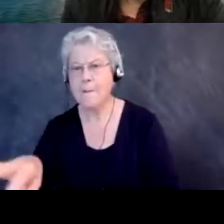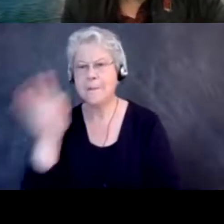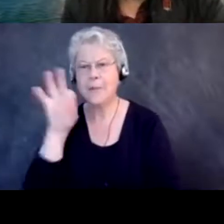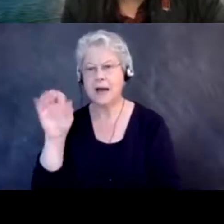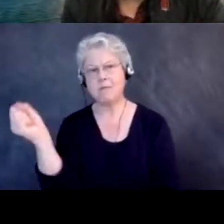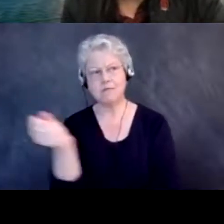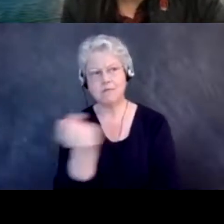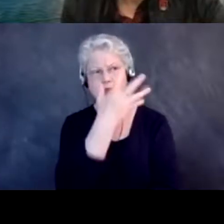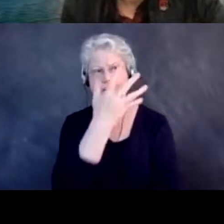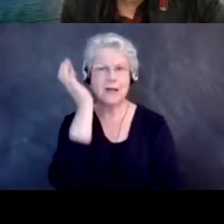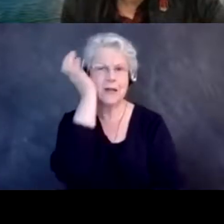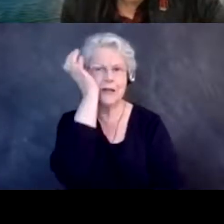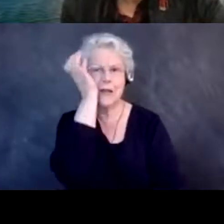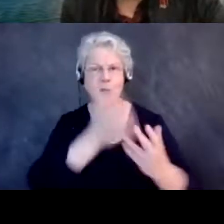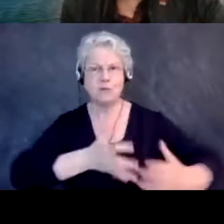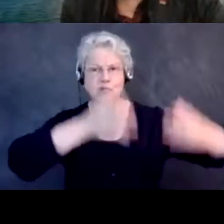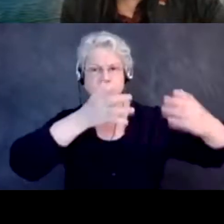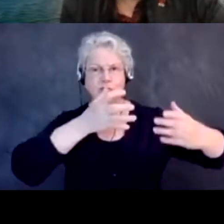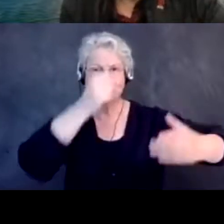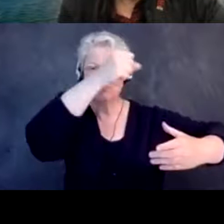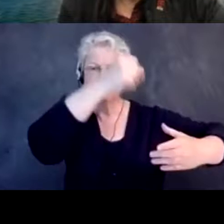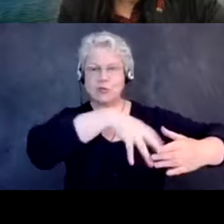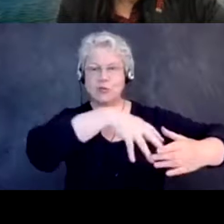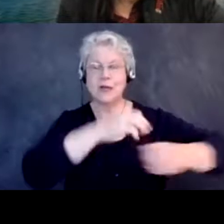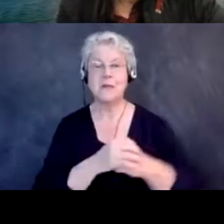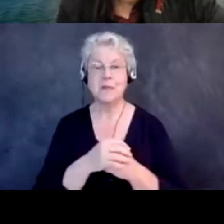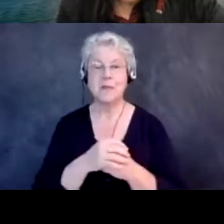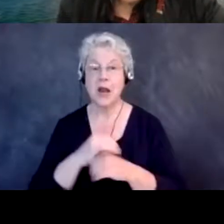And land use on the other side - protecting land and waters is one of the directions.